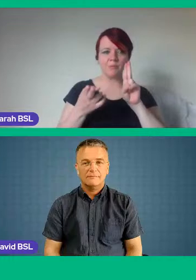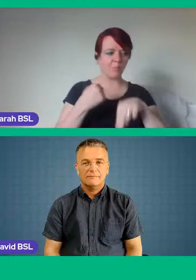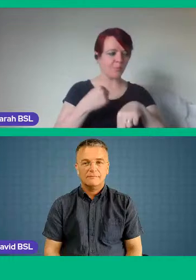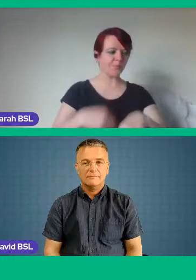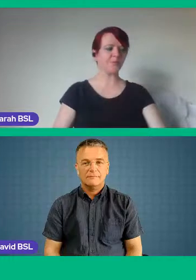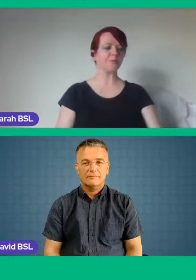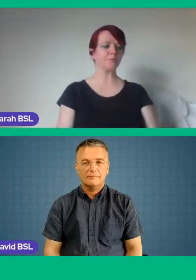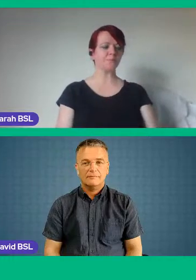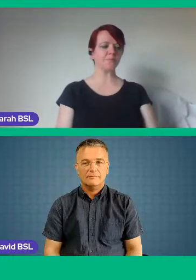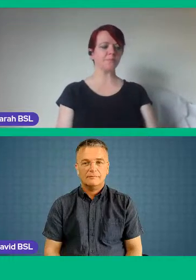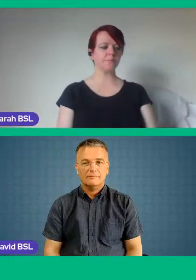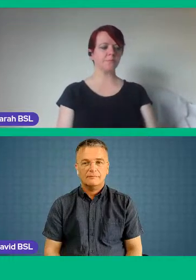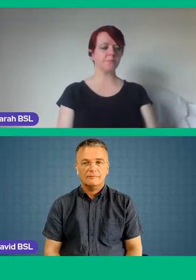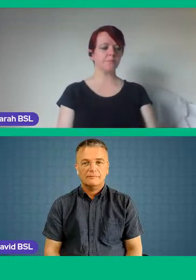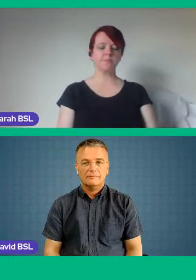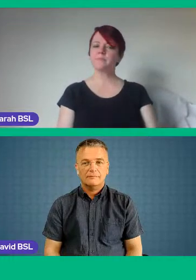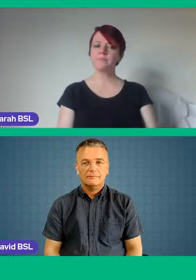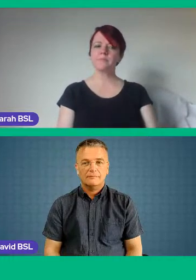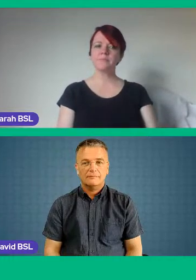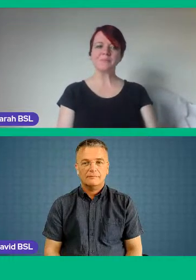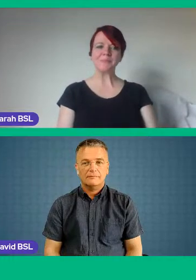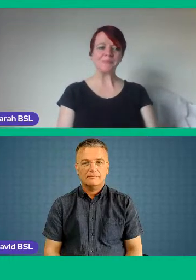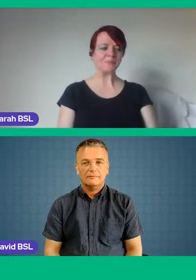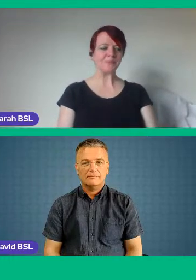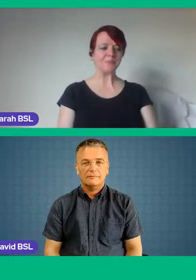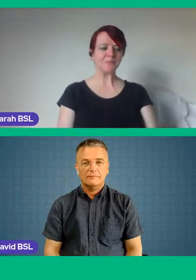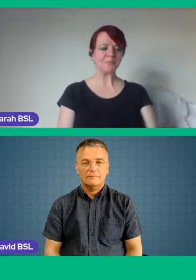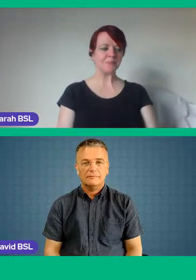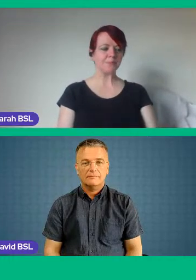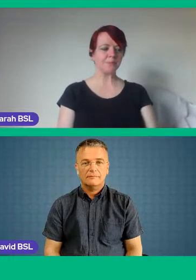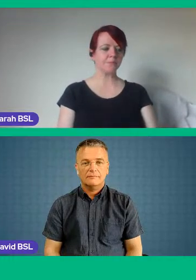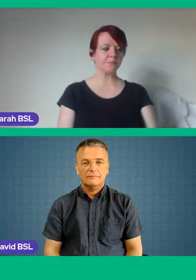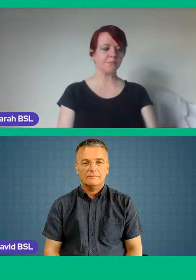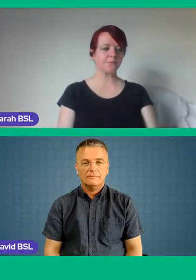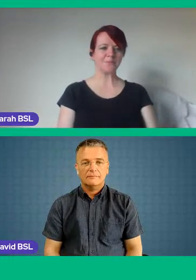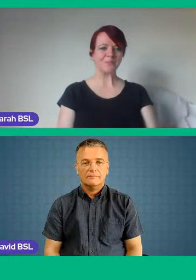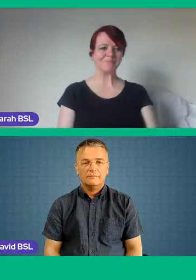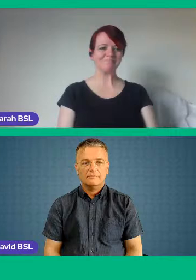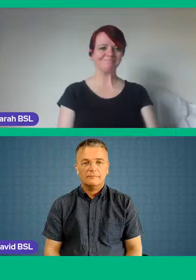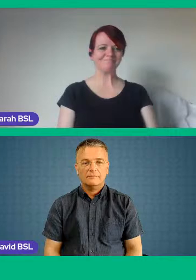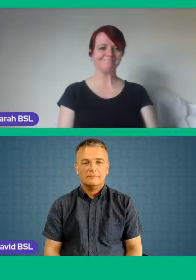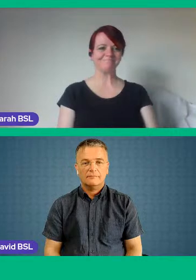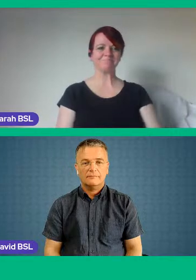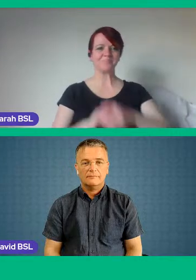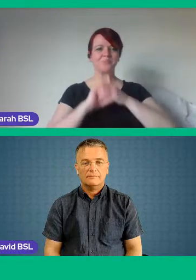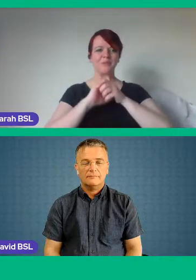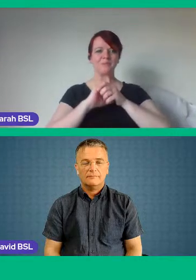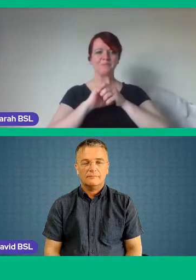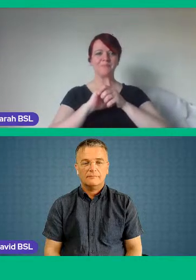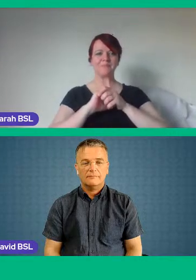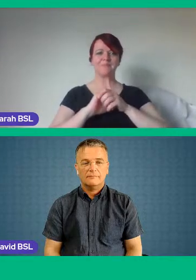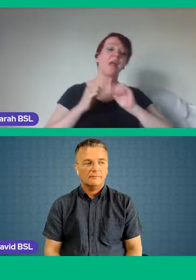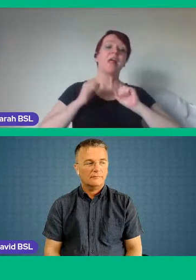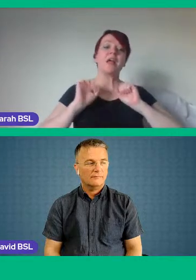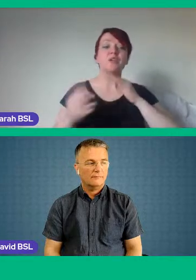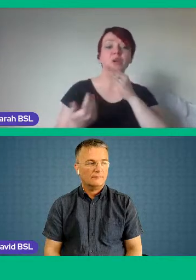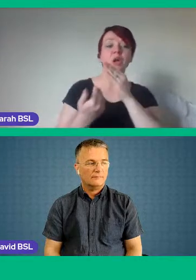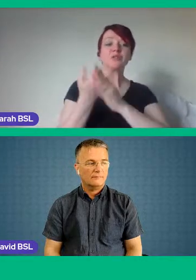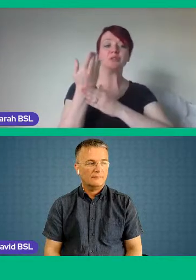so we can move on to audience questions, but you have mentioned briefly already your new project called rabbit holes and that is